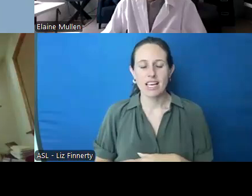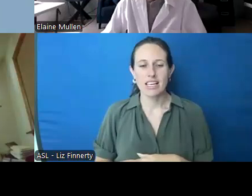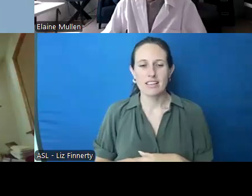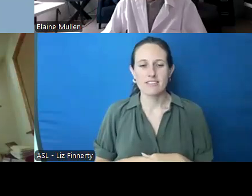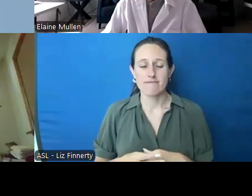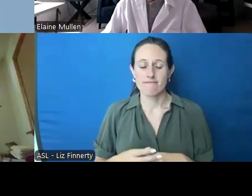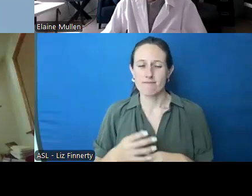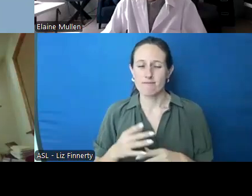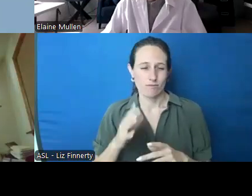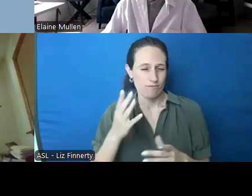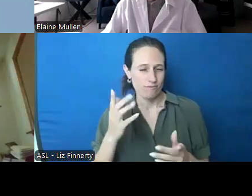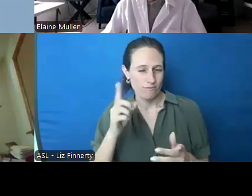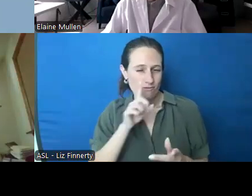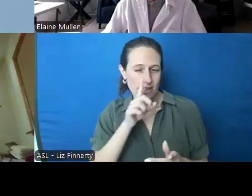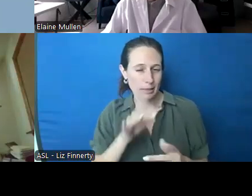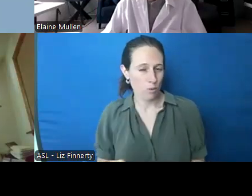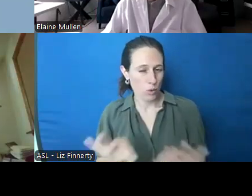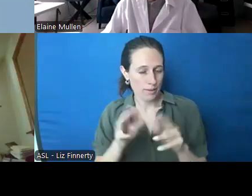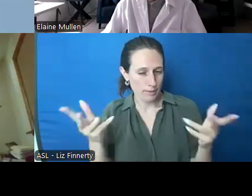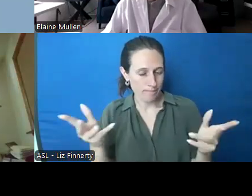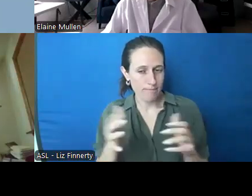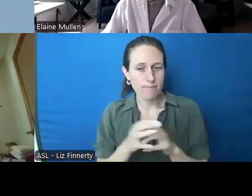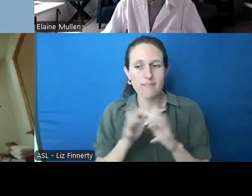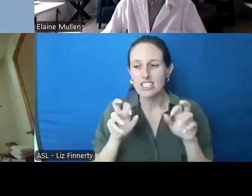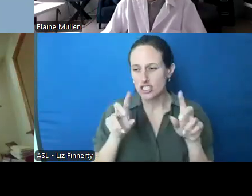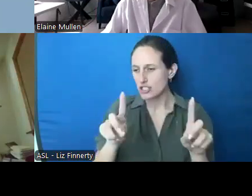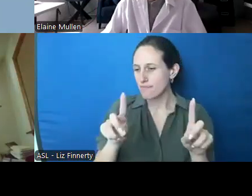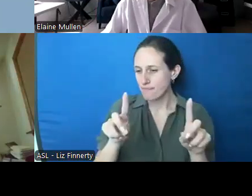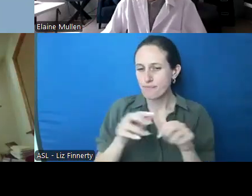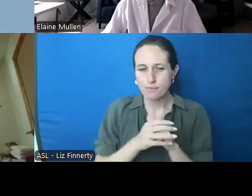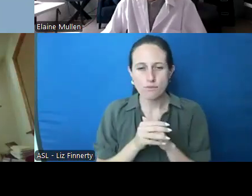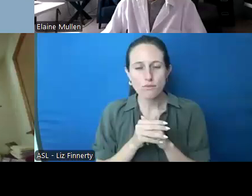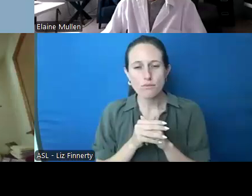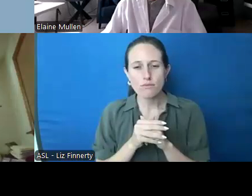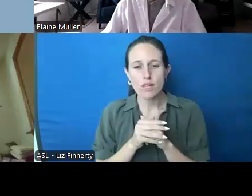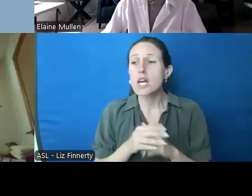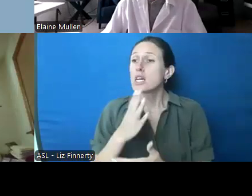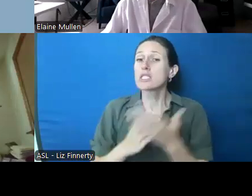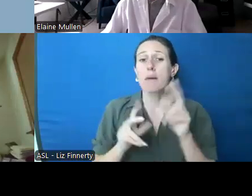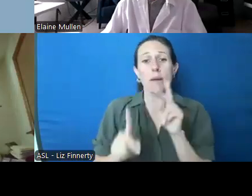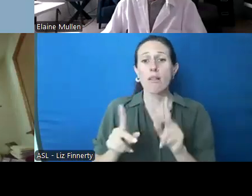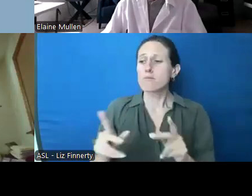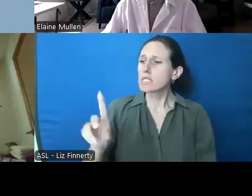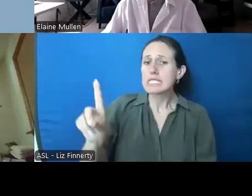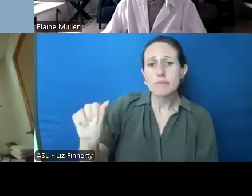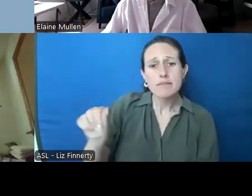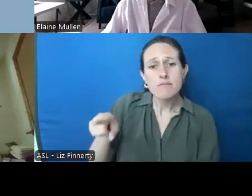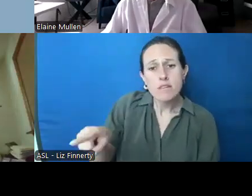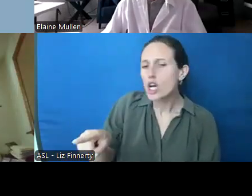very important because a person who is disabled sometimes they do not know their rights. Like I